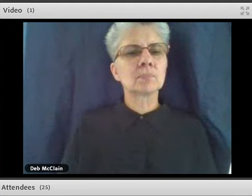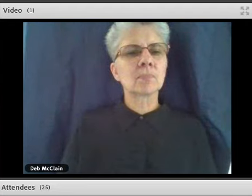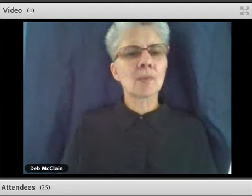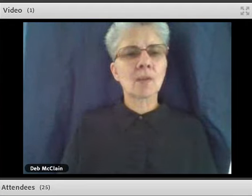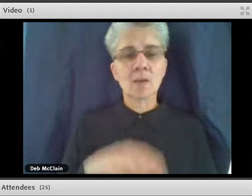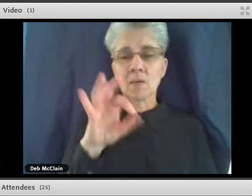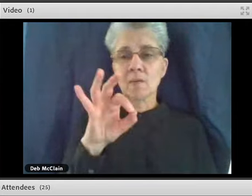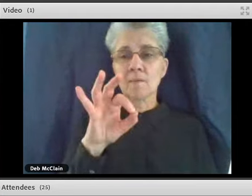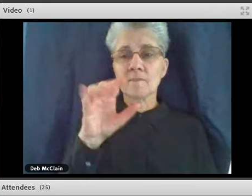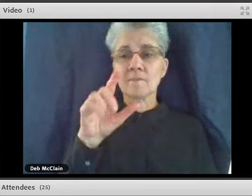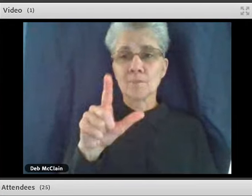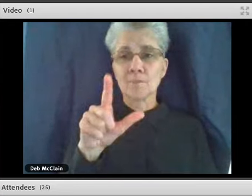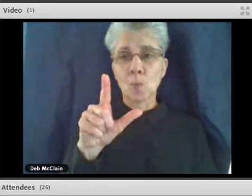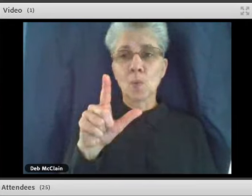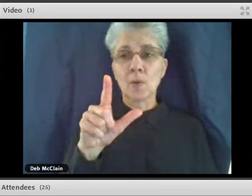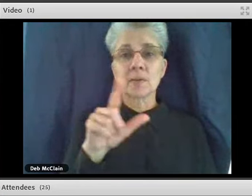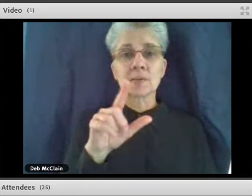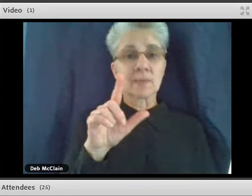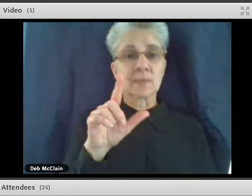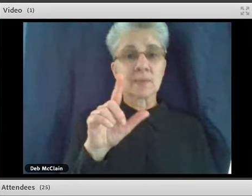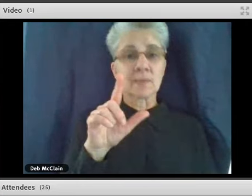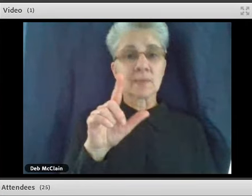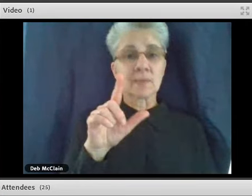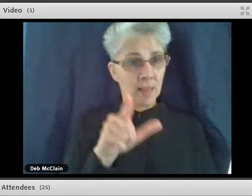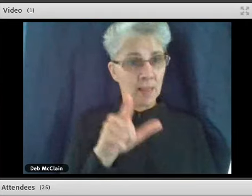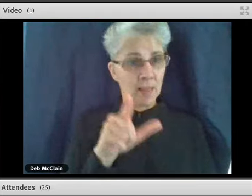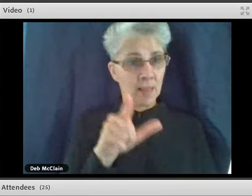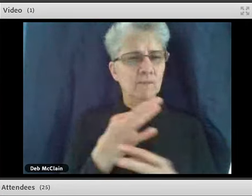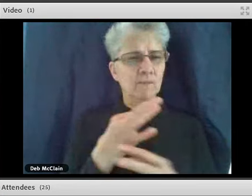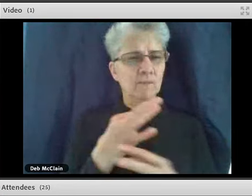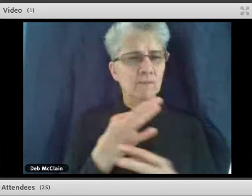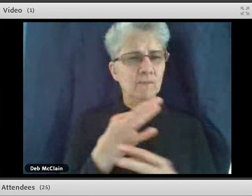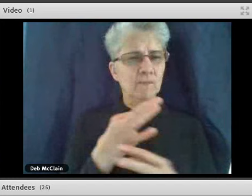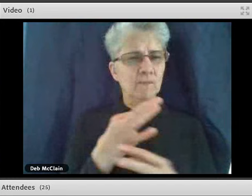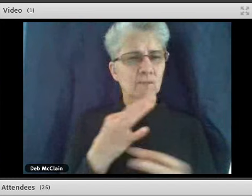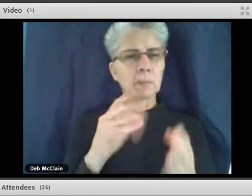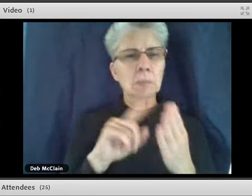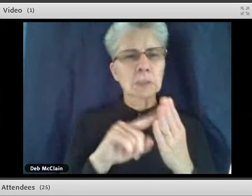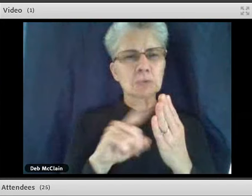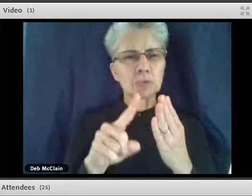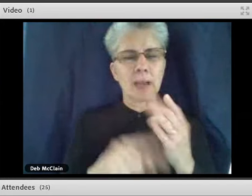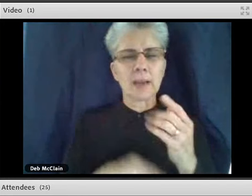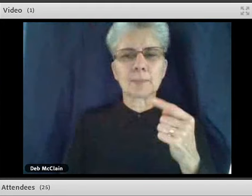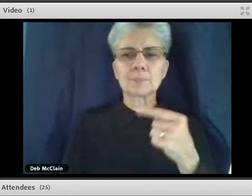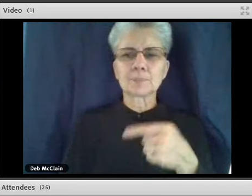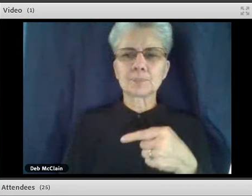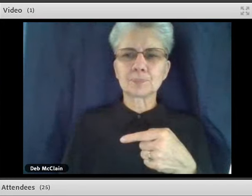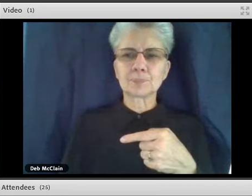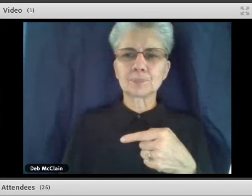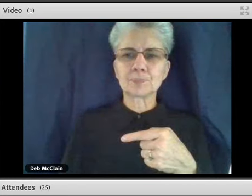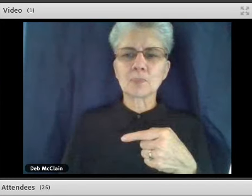Again, I believe the Florida Library has ERIC, the full version. I may have that wrong.